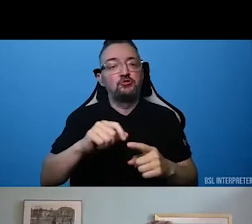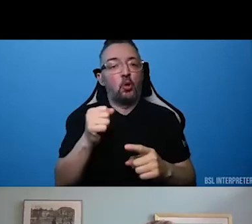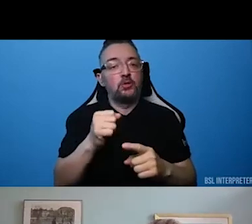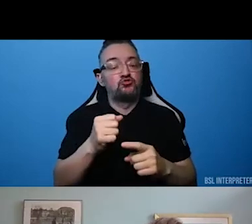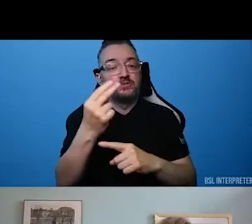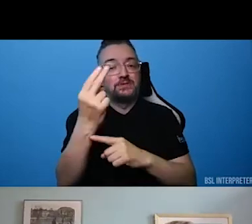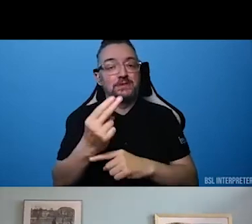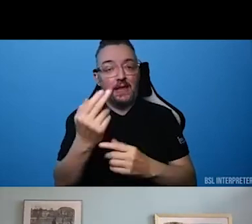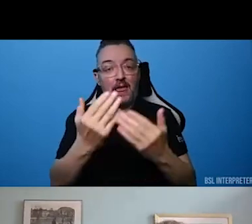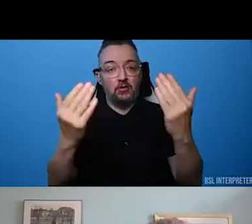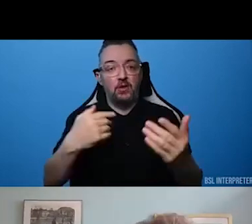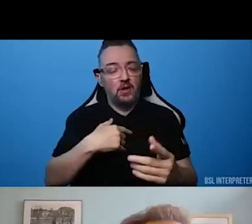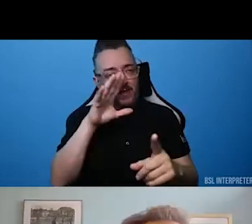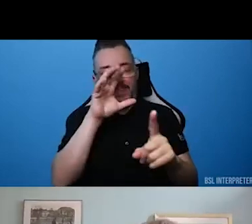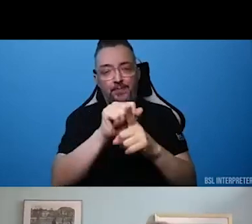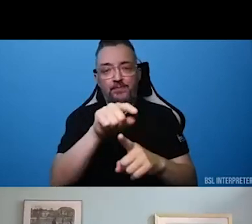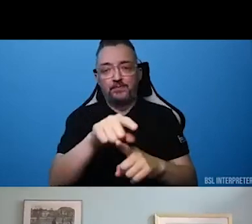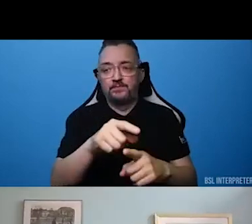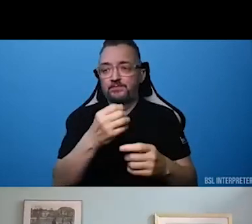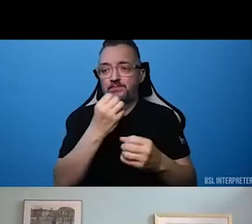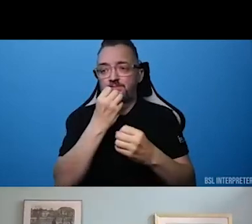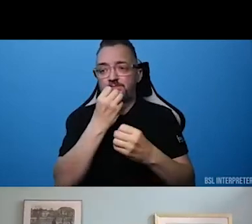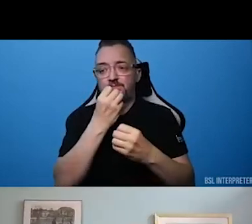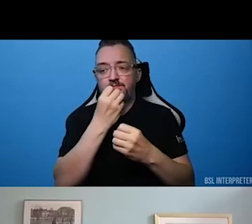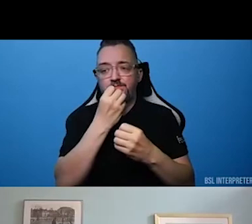my eye was caught by this really striking gown